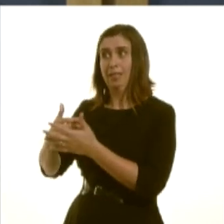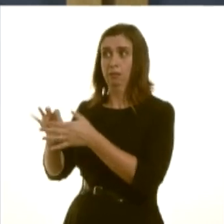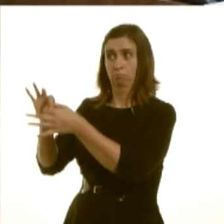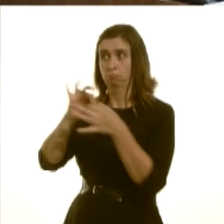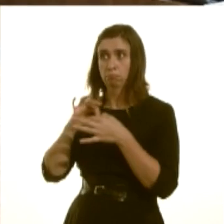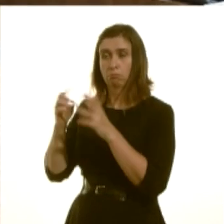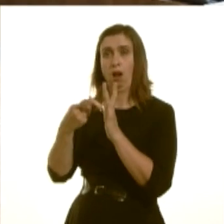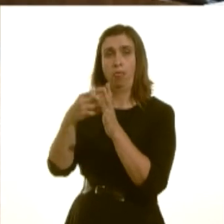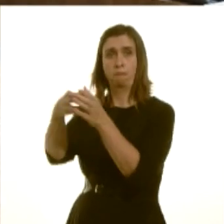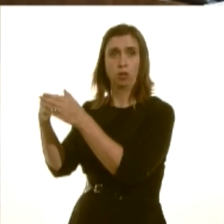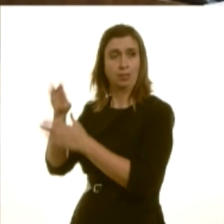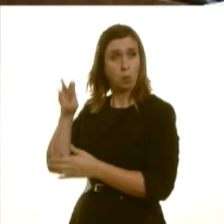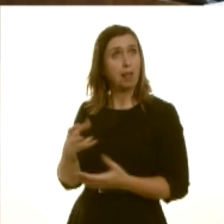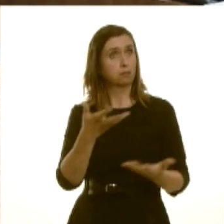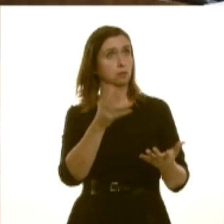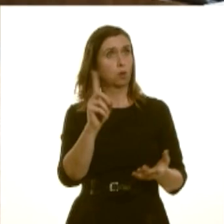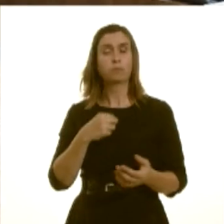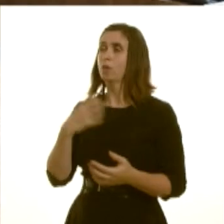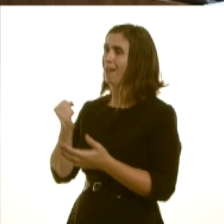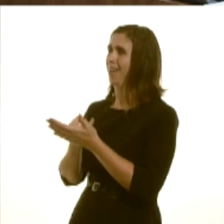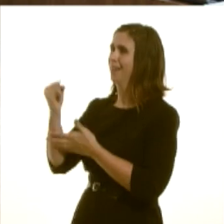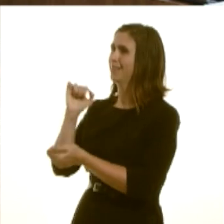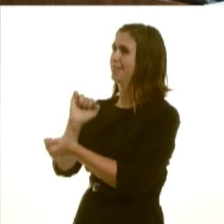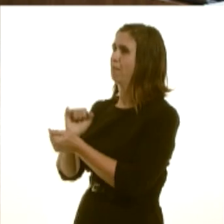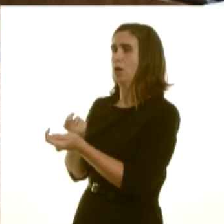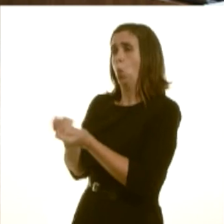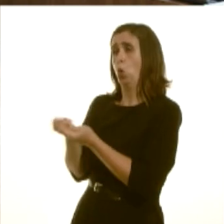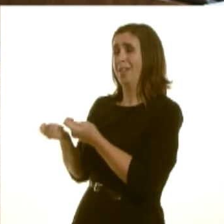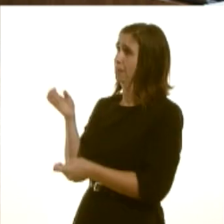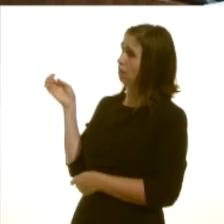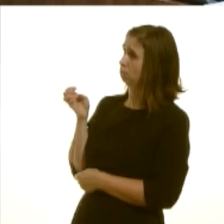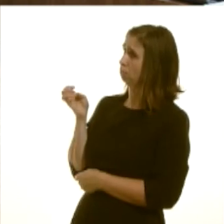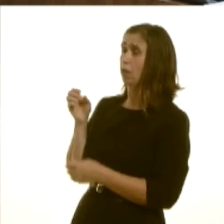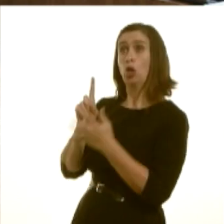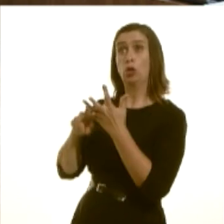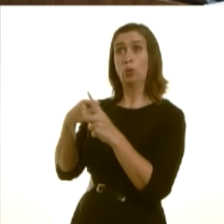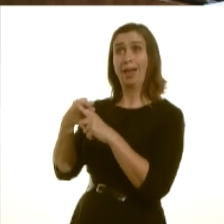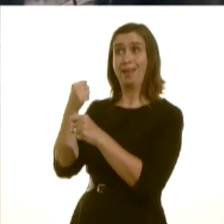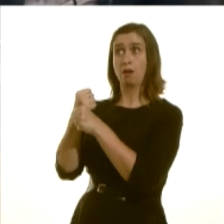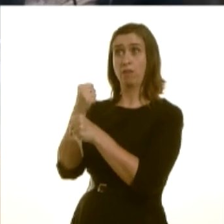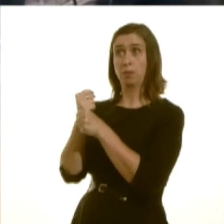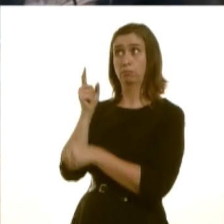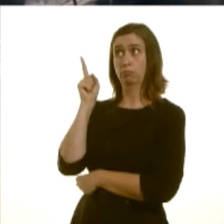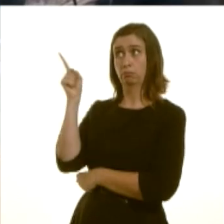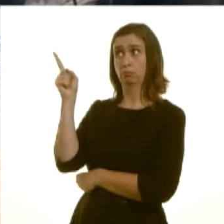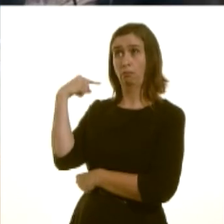Carwyn Jones: We have an anti-slavery co-ordinator. The UK Government is looking at the establishment